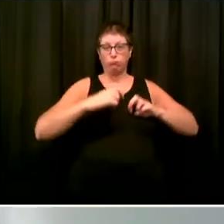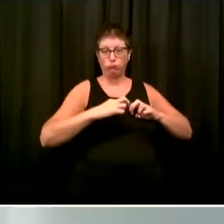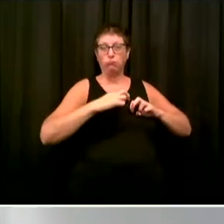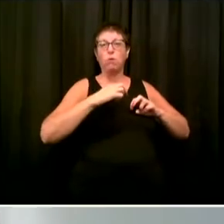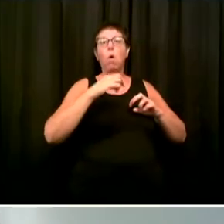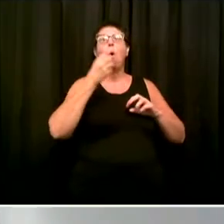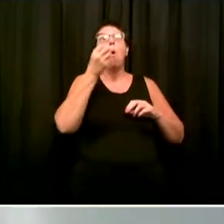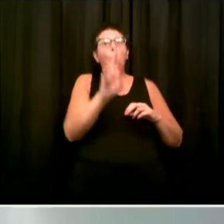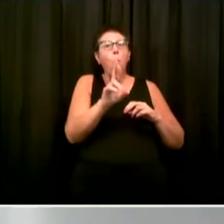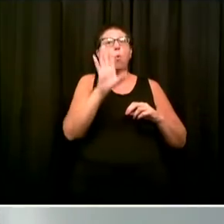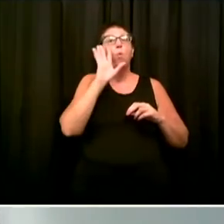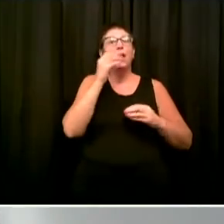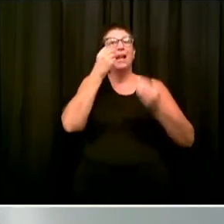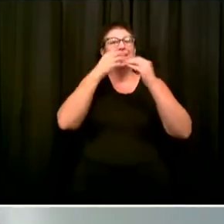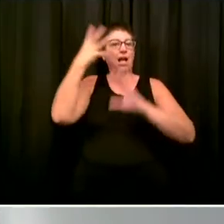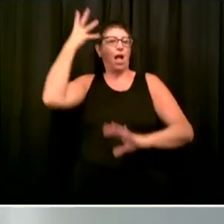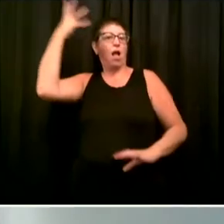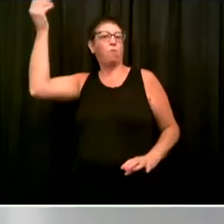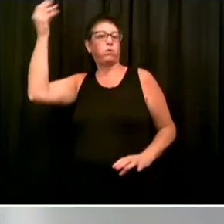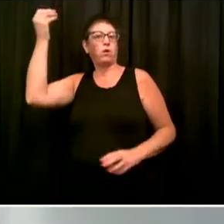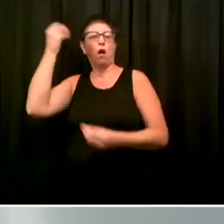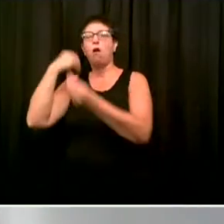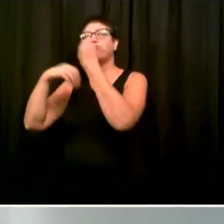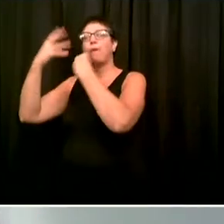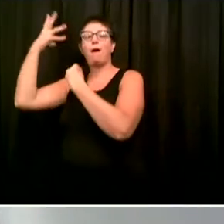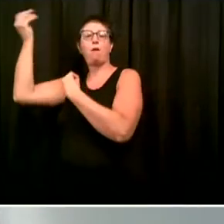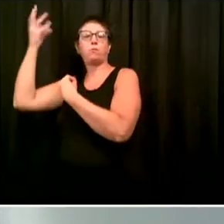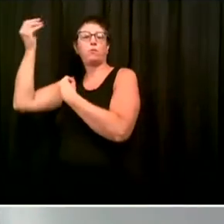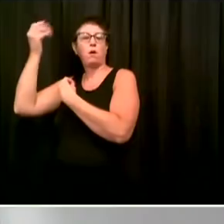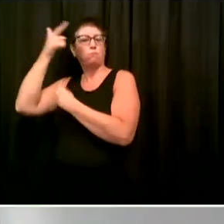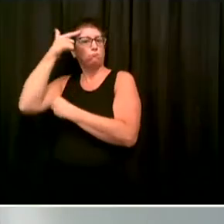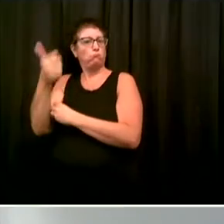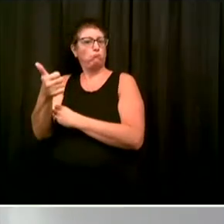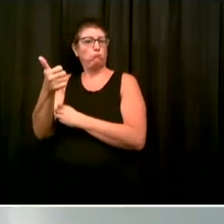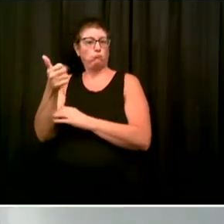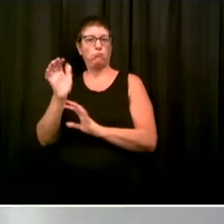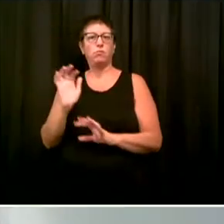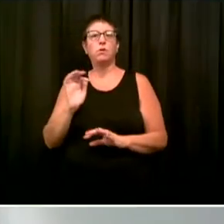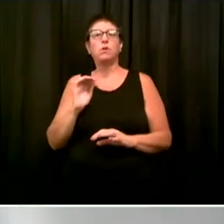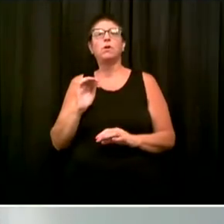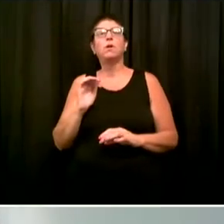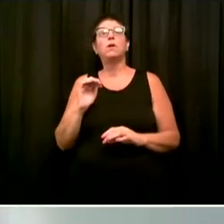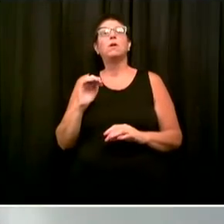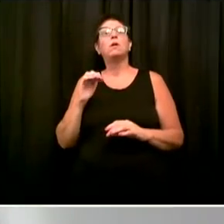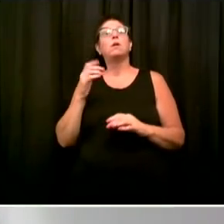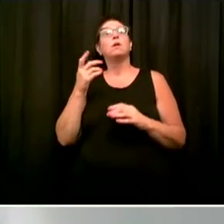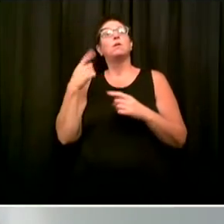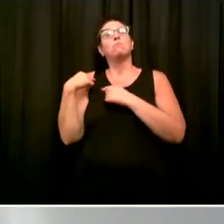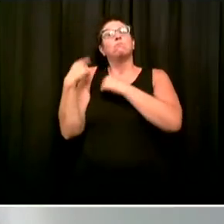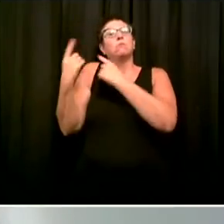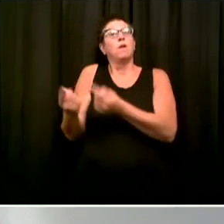SOME PLACES HAVE SAID THEY WILL HAVE KIDS SITTING AT DESKS OR SITTING OUTSIDE BUT IN MOST PLACES BECAUSE OF THE CLIMATE PEOPLE ARE SITTING